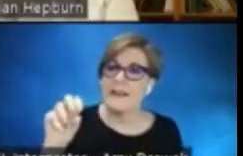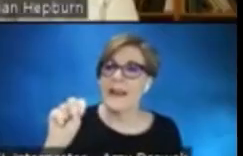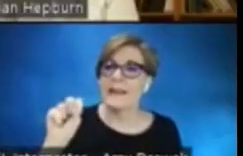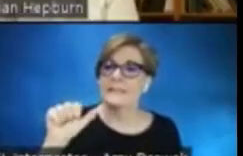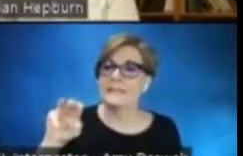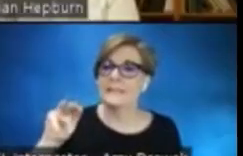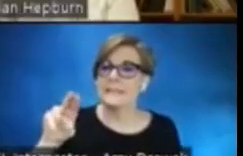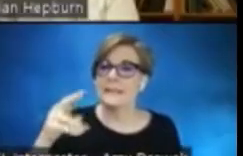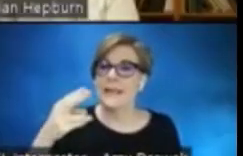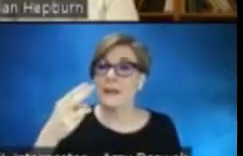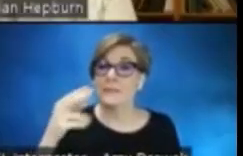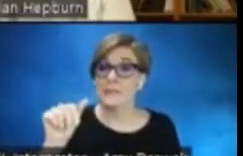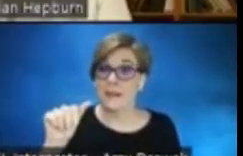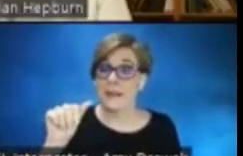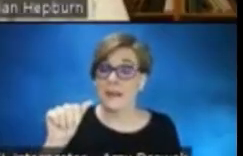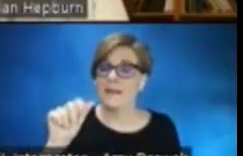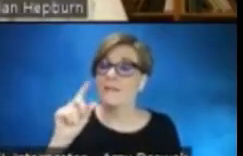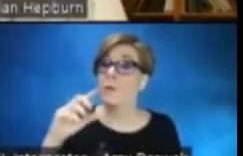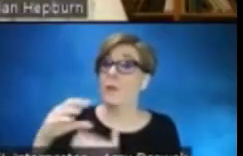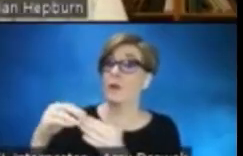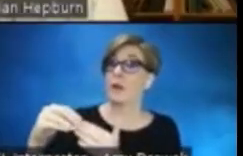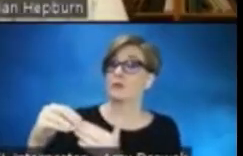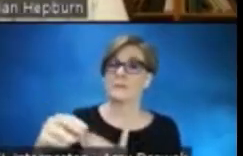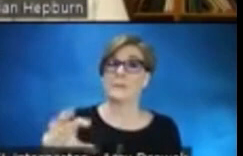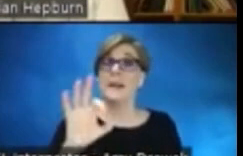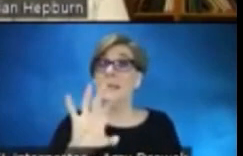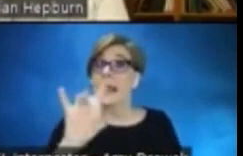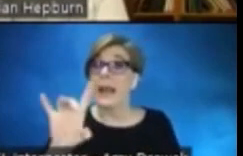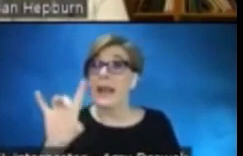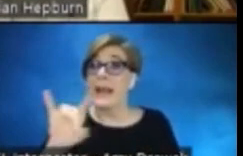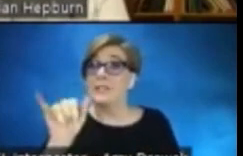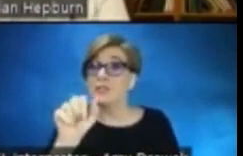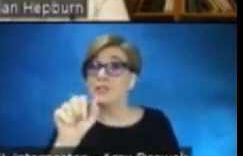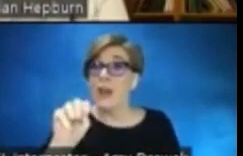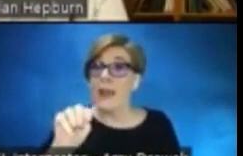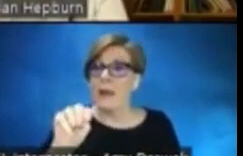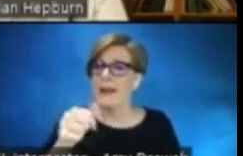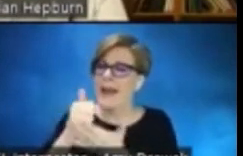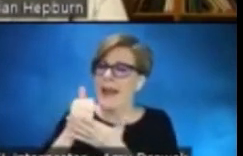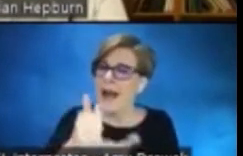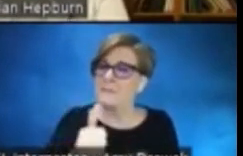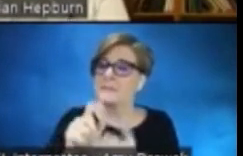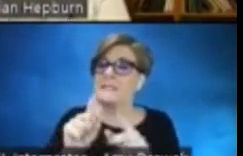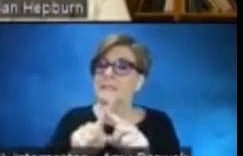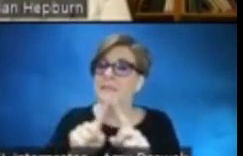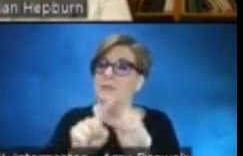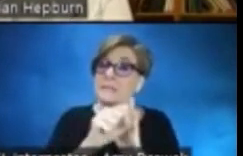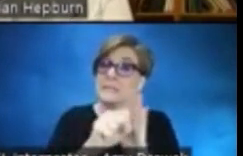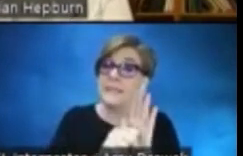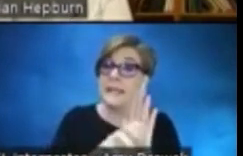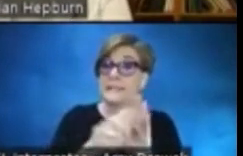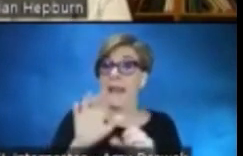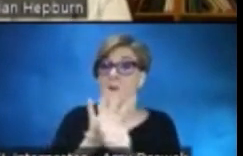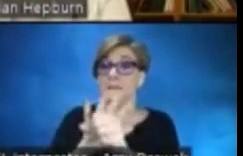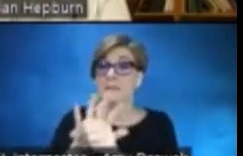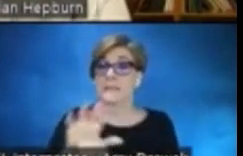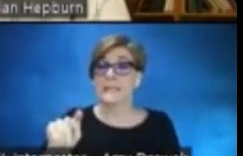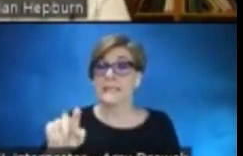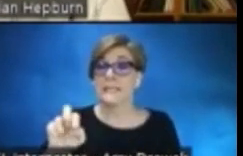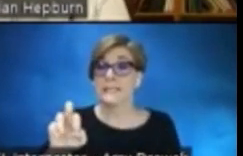THE 988 JAM IS HELPFUL TO STATES AND TERRITORIES. I WANT TO THANK DAVID AND YOUR TEAM FOR ALL OF THE WORK